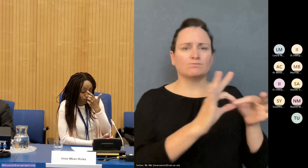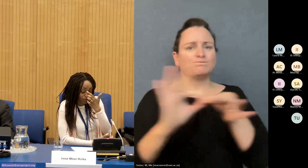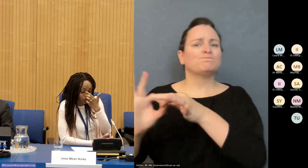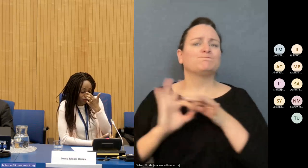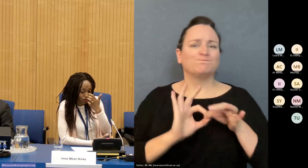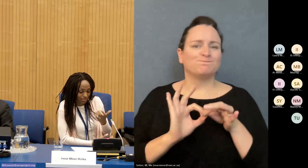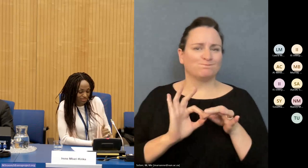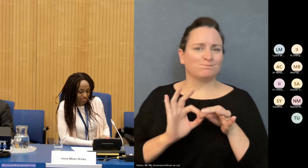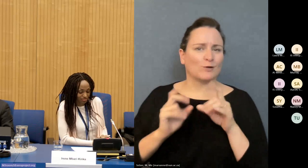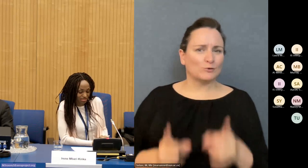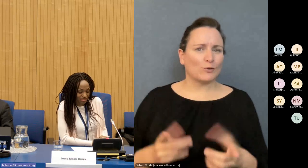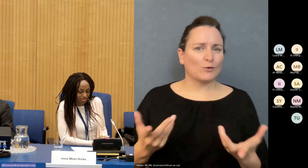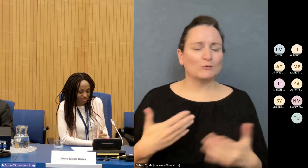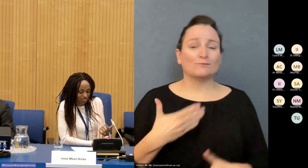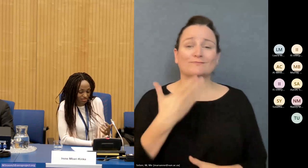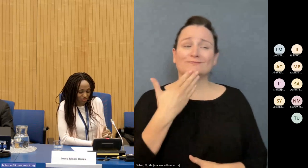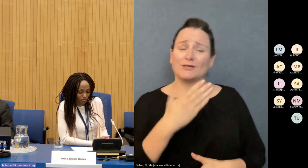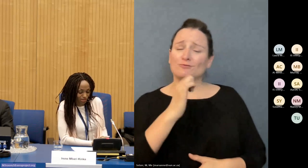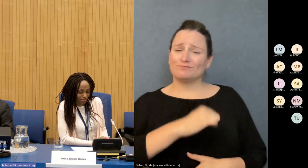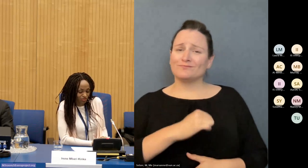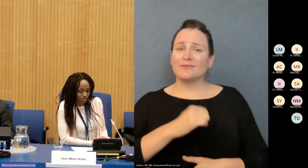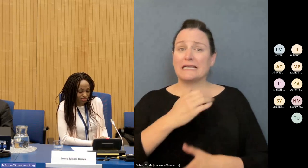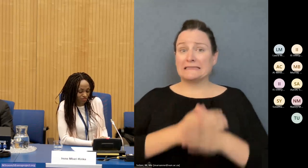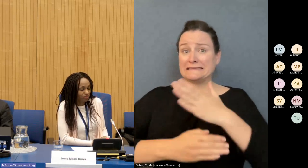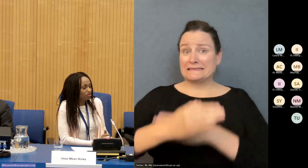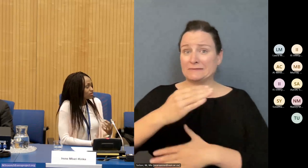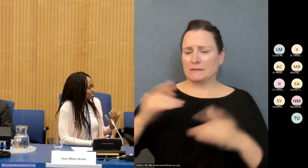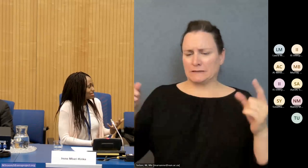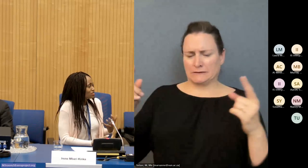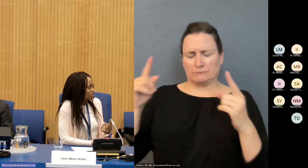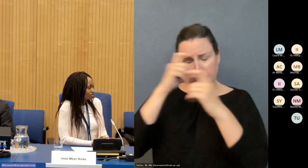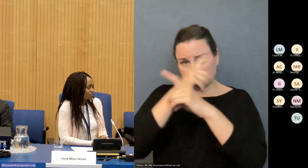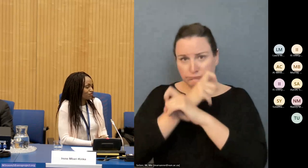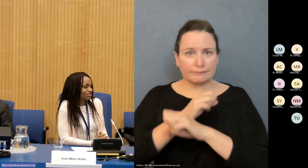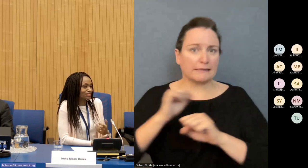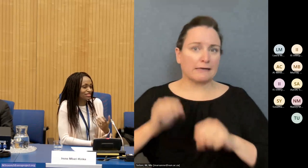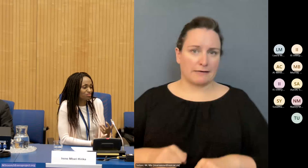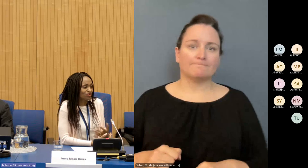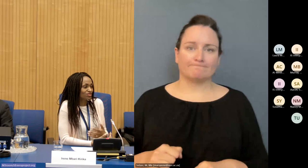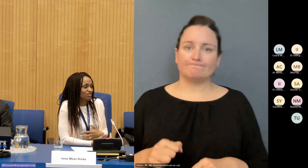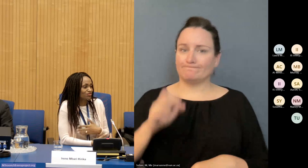points on complex disabilities and DPO engagement, because it does make a difference. It's important